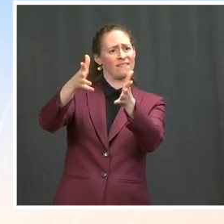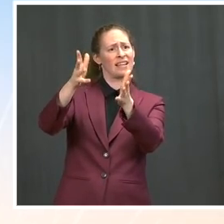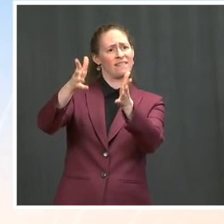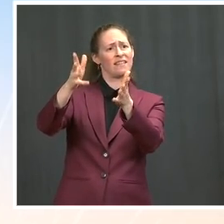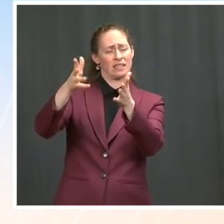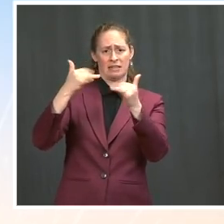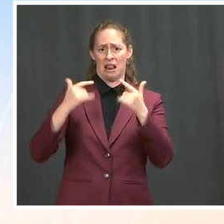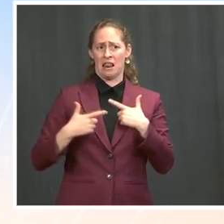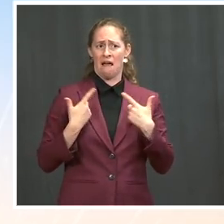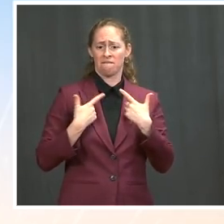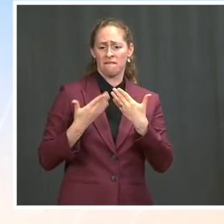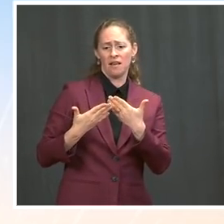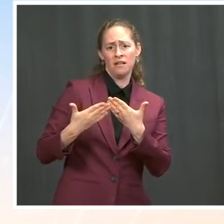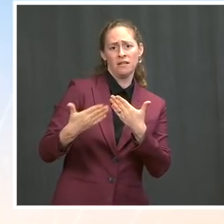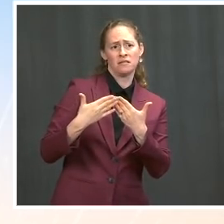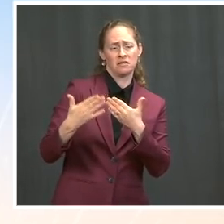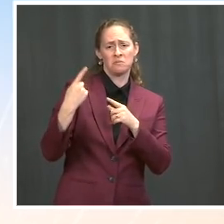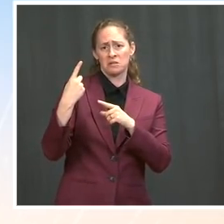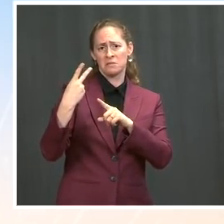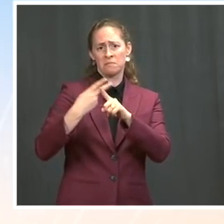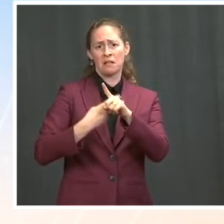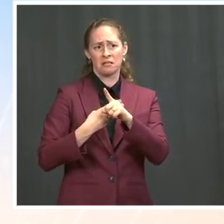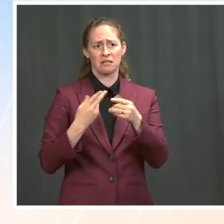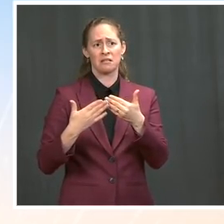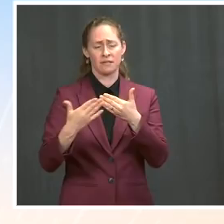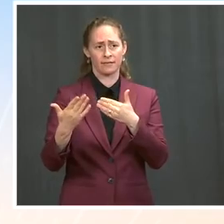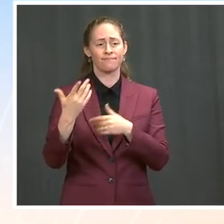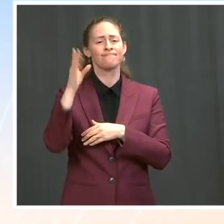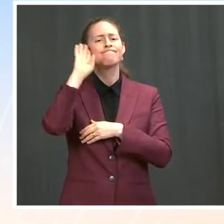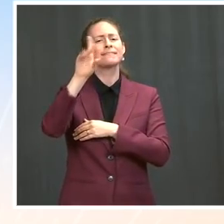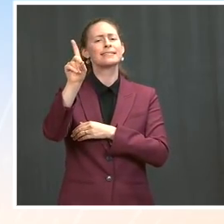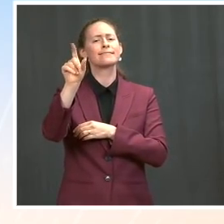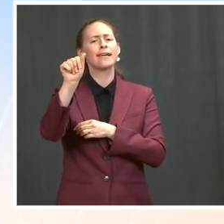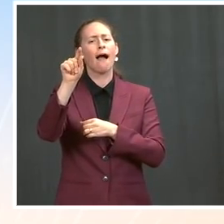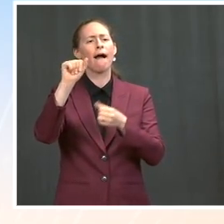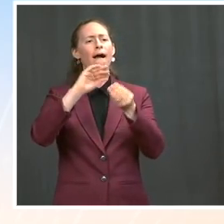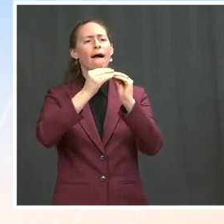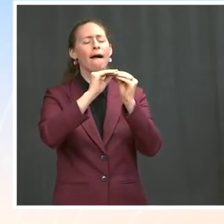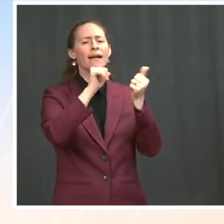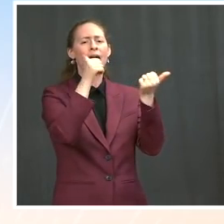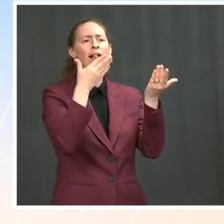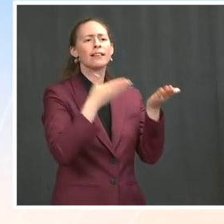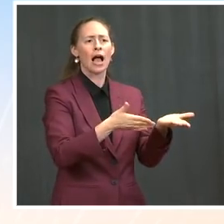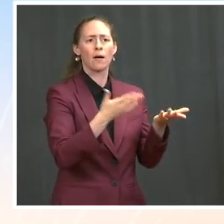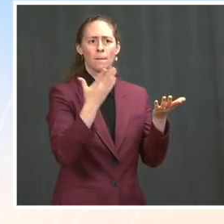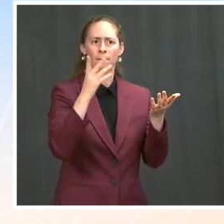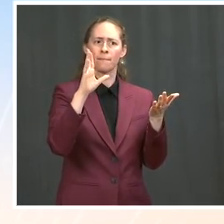We don't actually know, because the data doesn't exist yet, what the impact of the implementation in these states is.